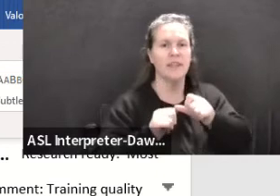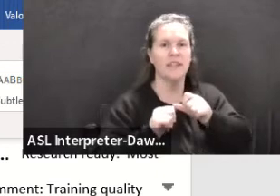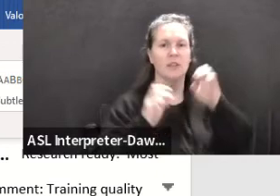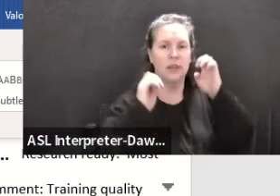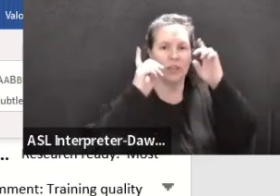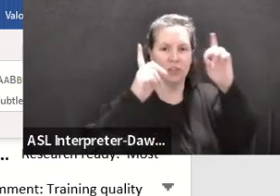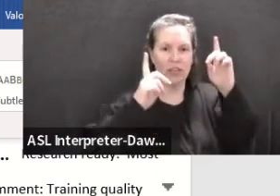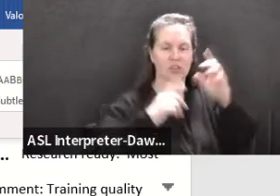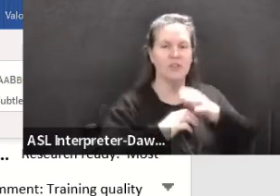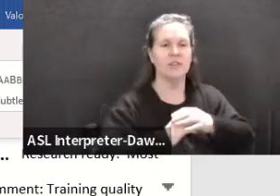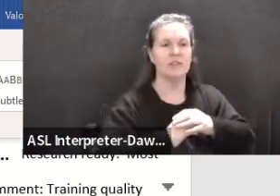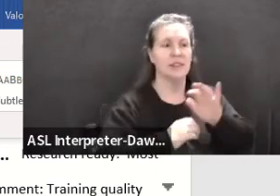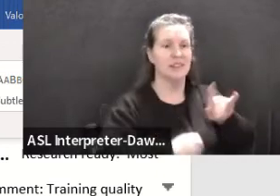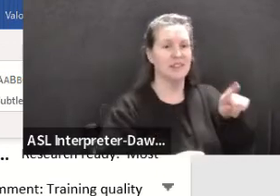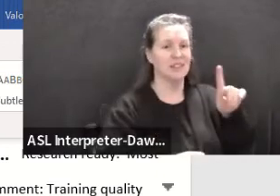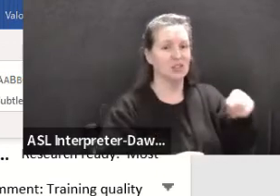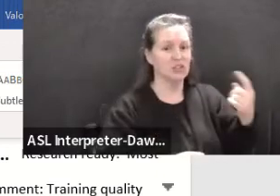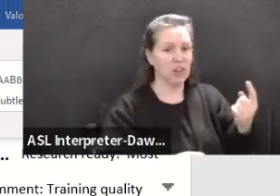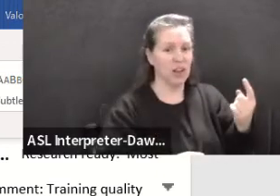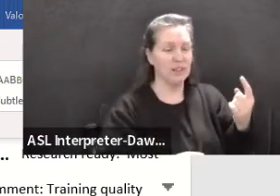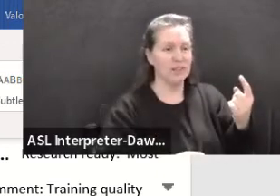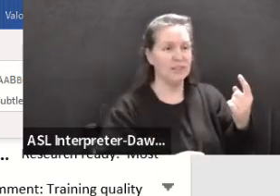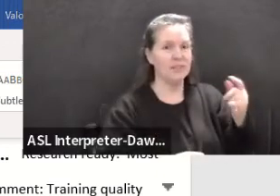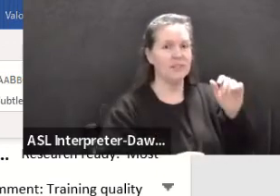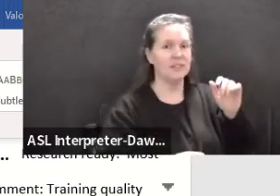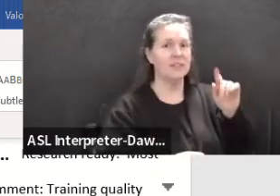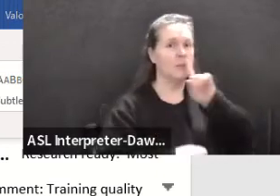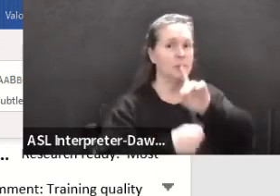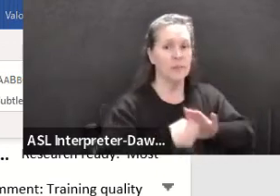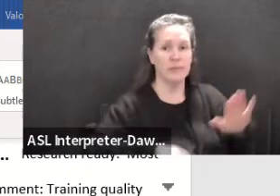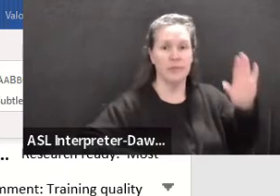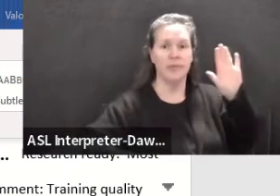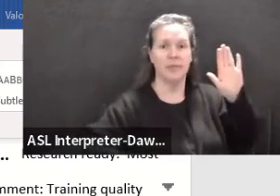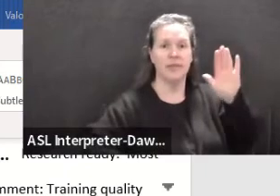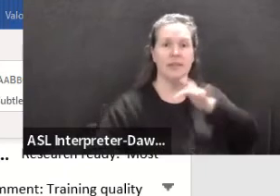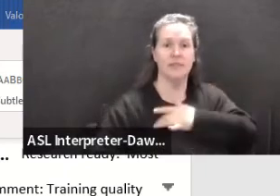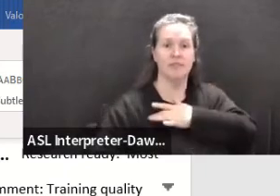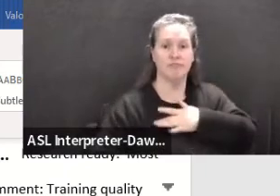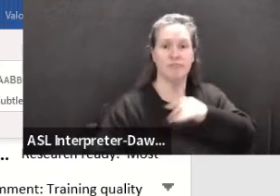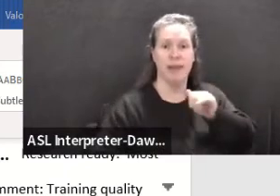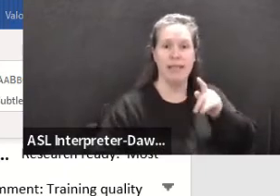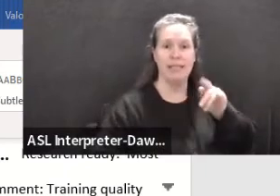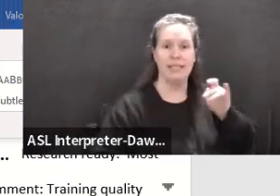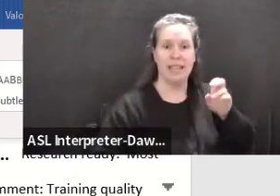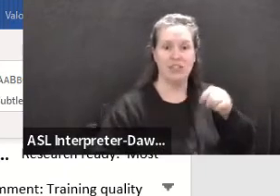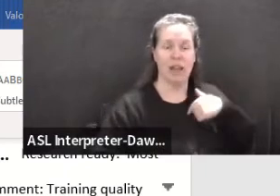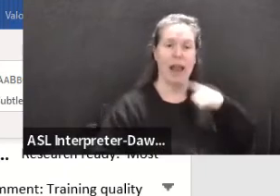Is this just an attestation that people have to make that they did complete this training?